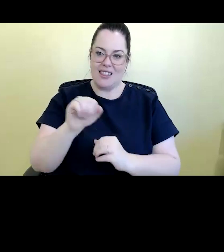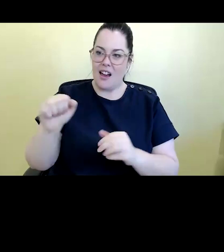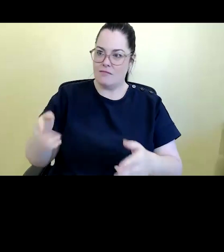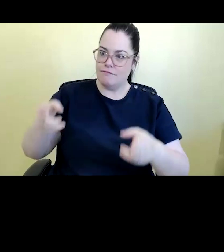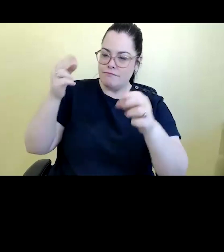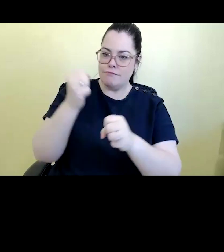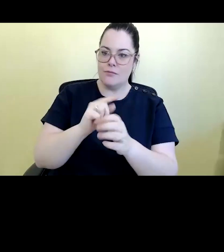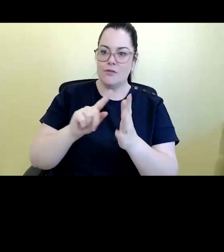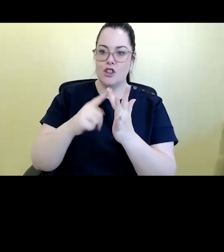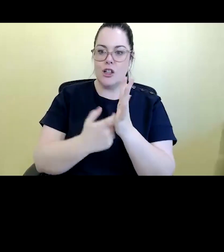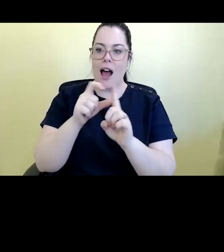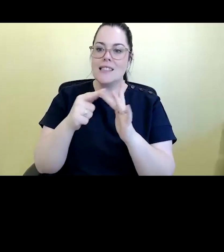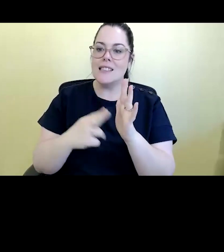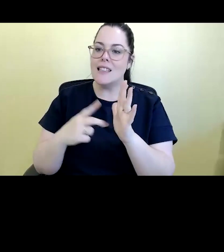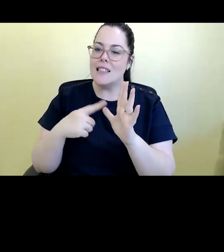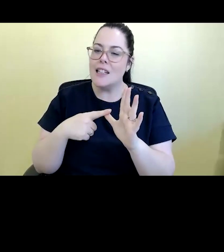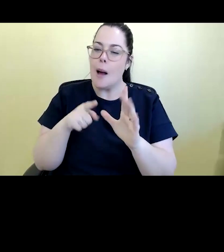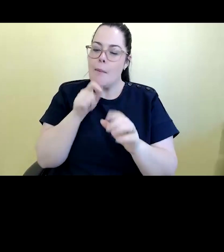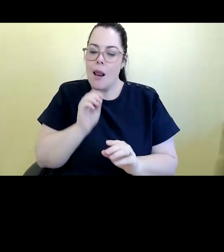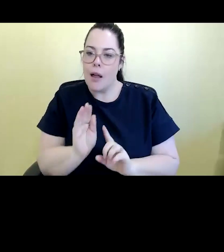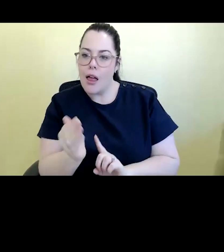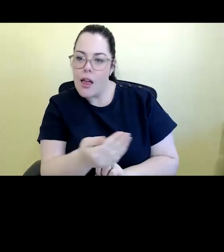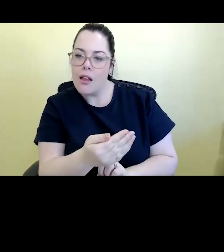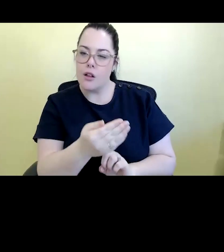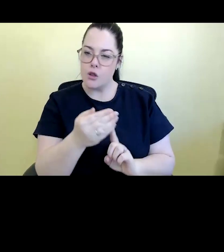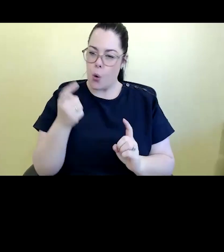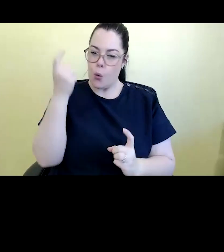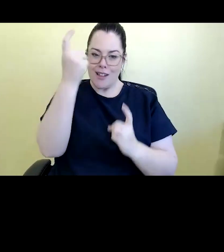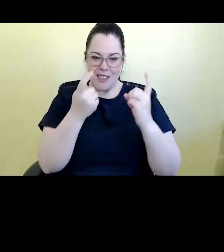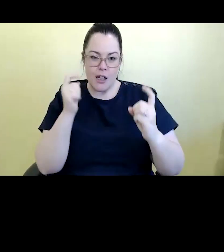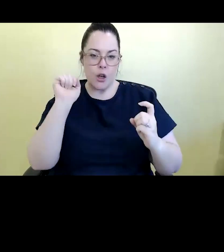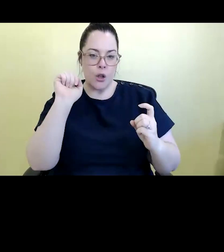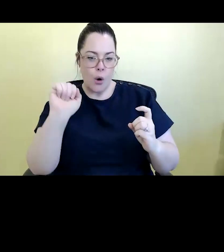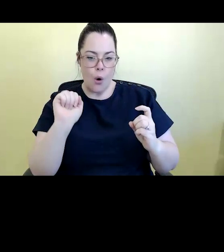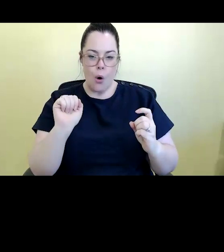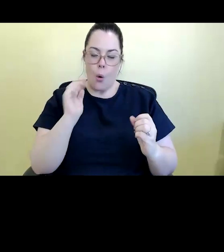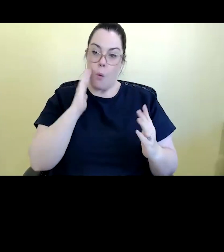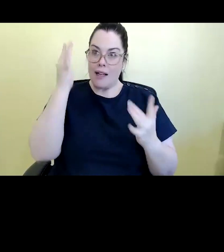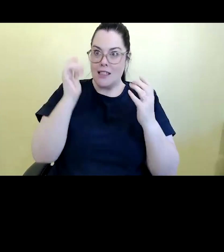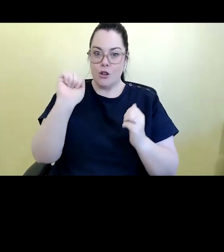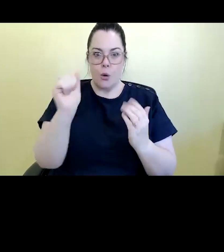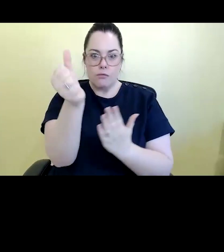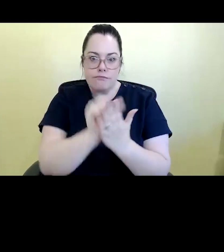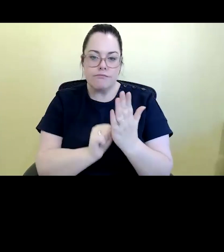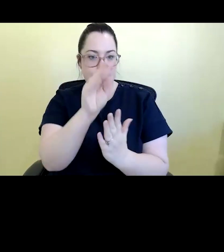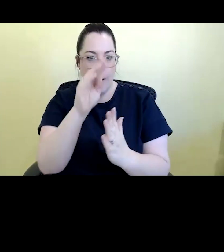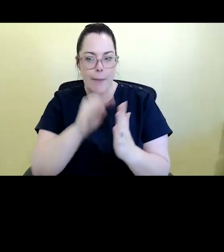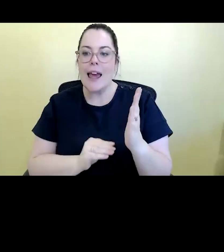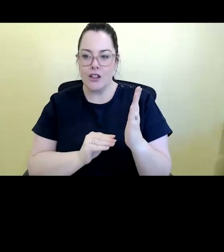to consider the pavilion's context, and position when you are writing a proposal. It is important